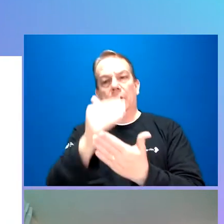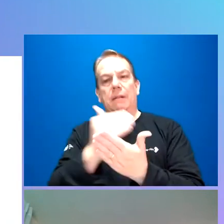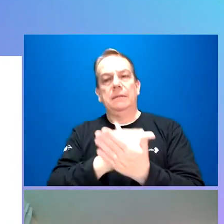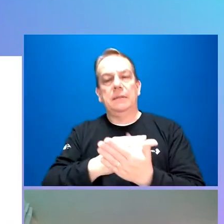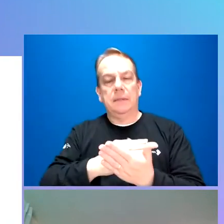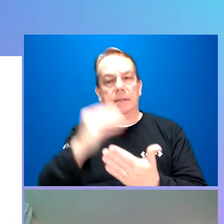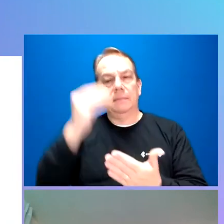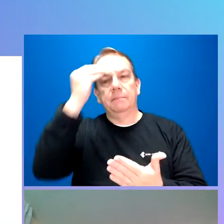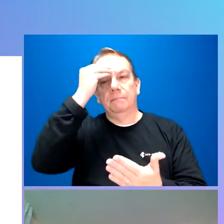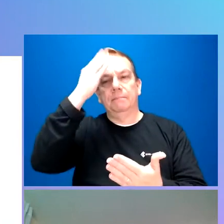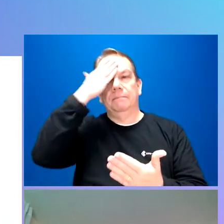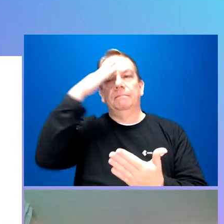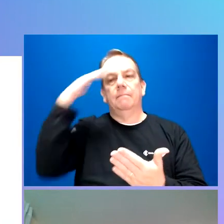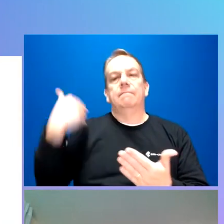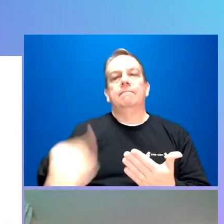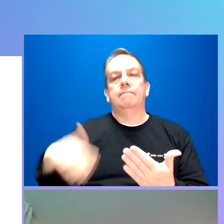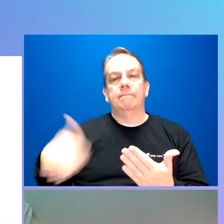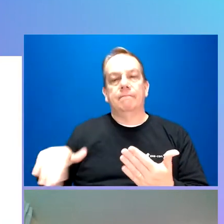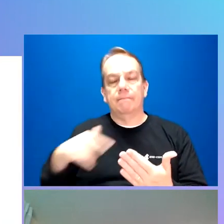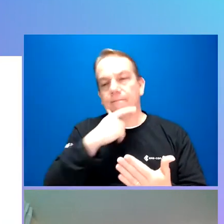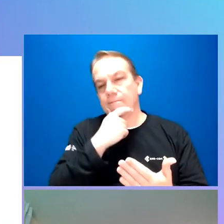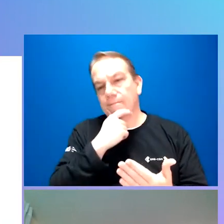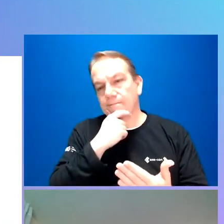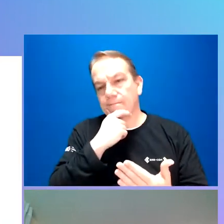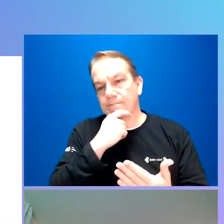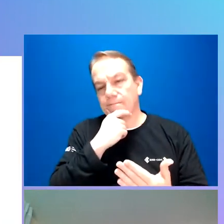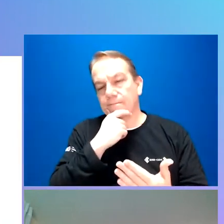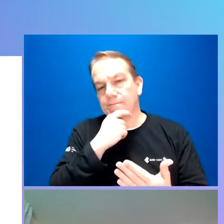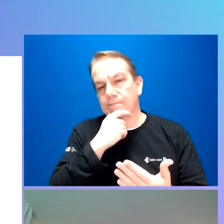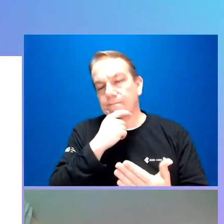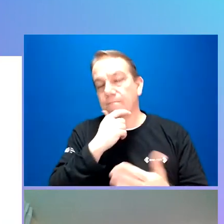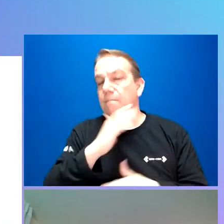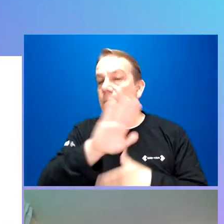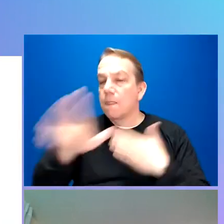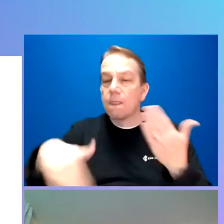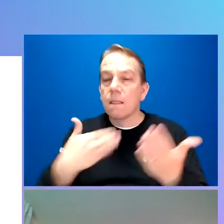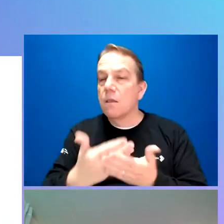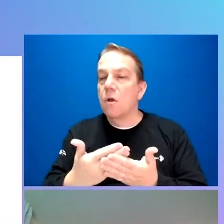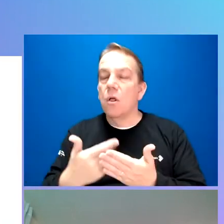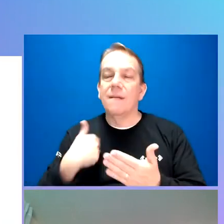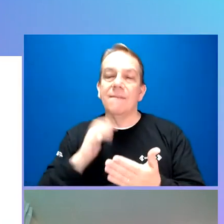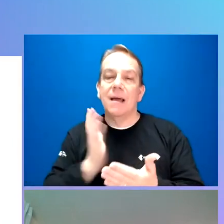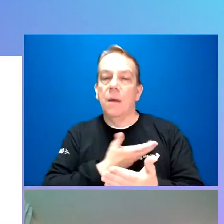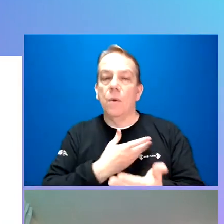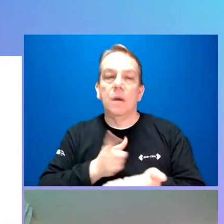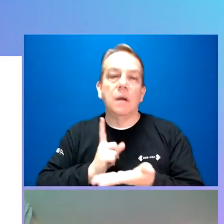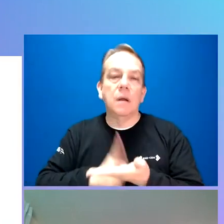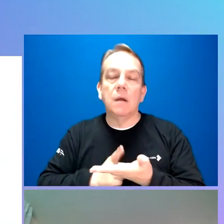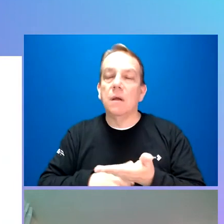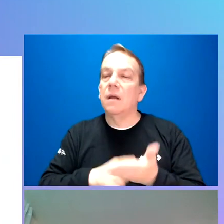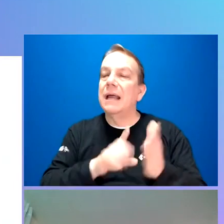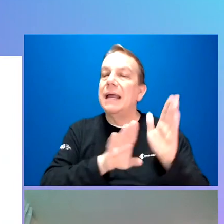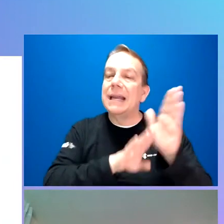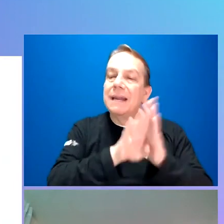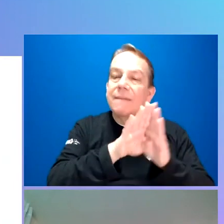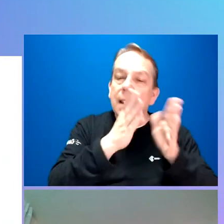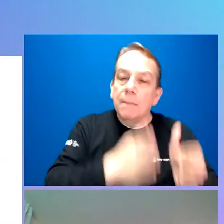that, you know, all of we're talking to, uh, developers,